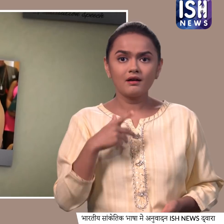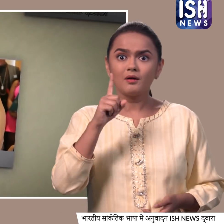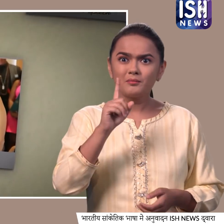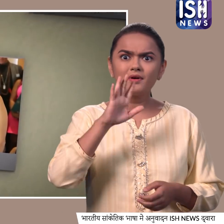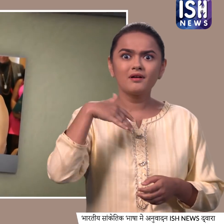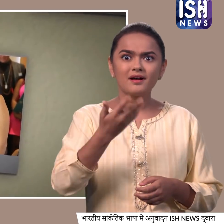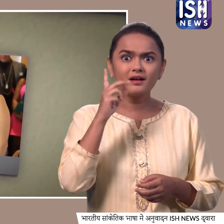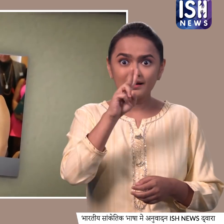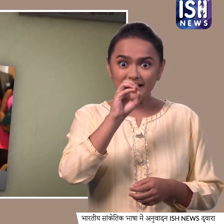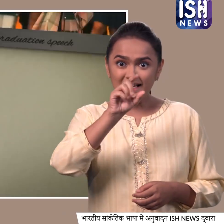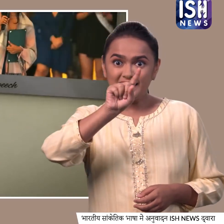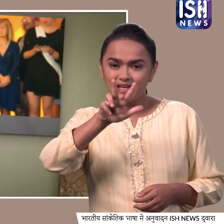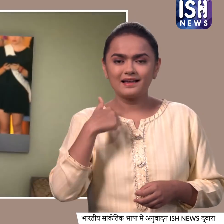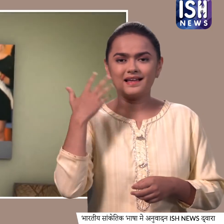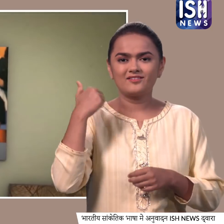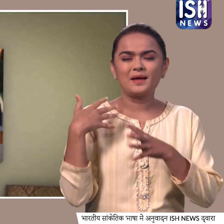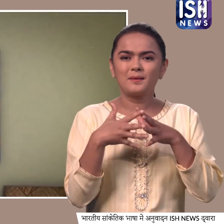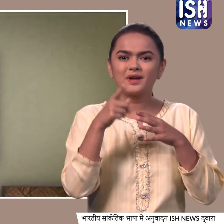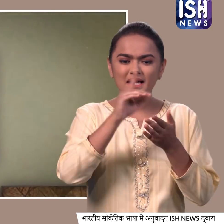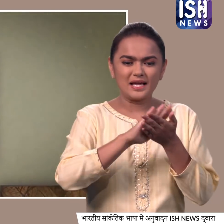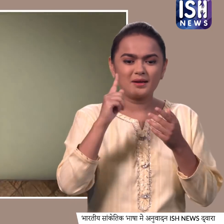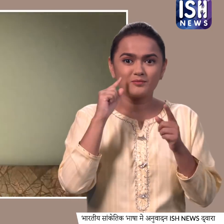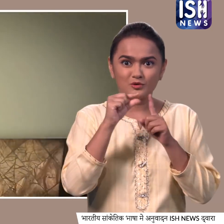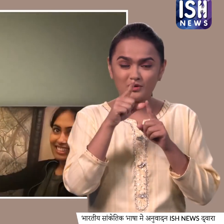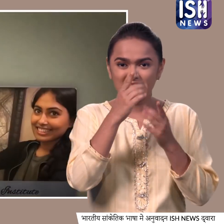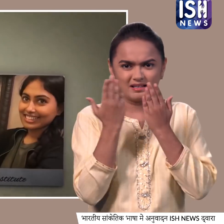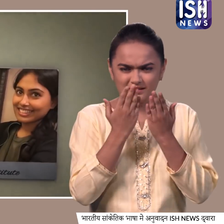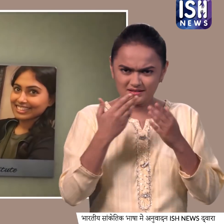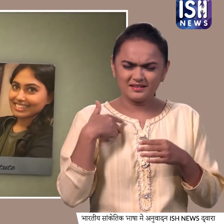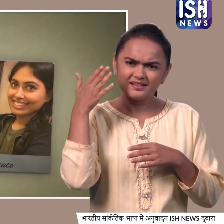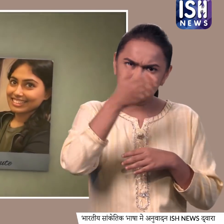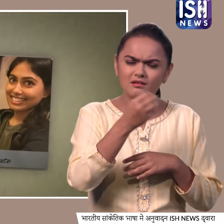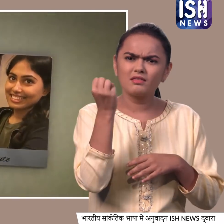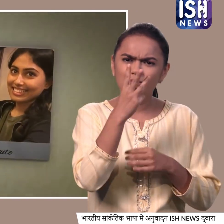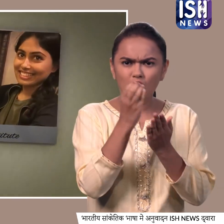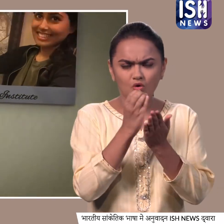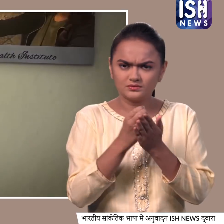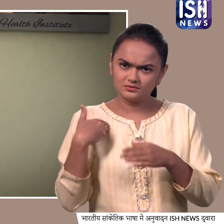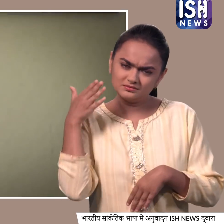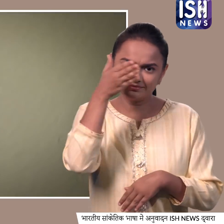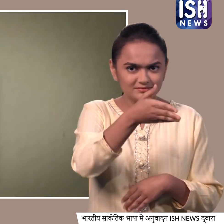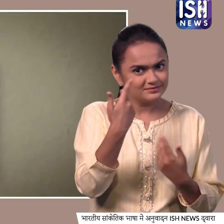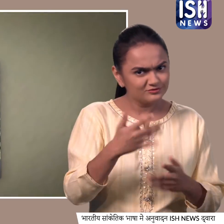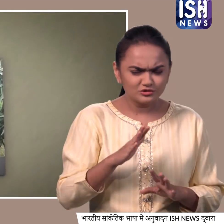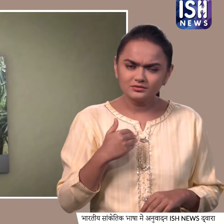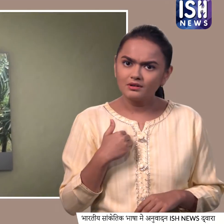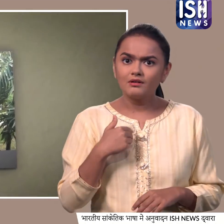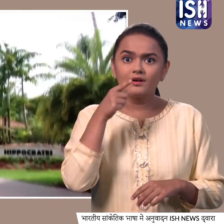But in 2018, in Hippocrates Health Institute, America, I had gone to attend a 3-month course